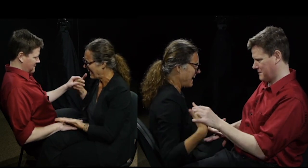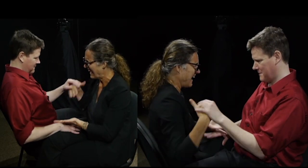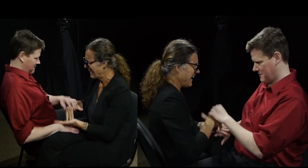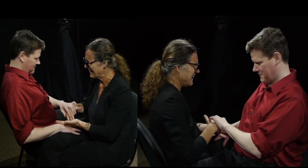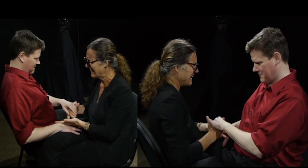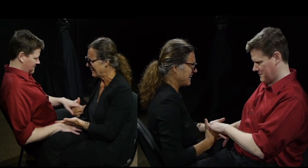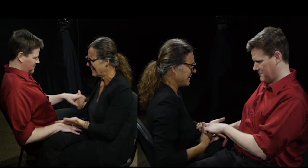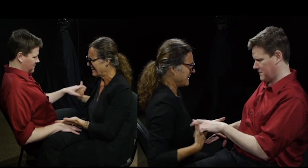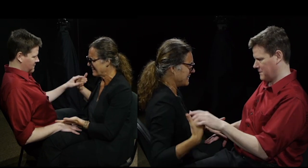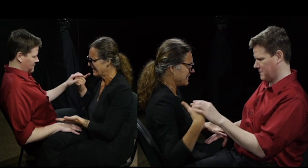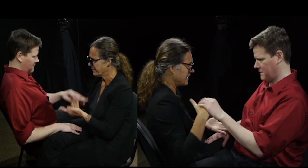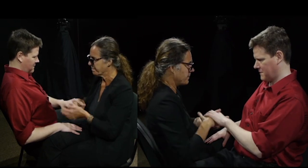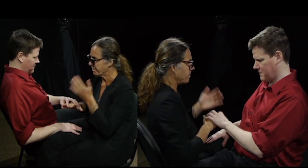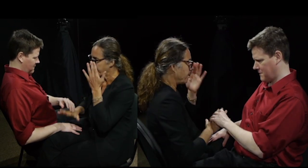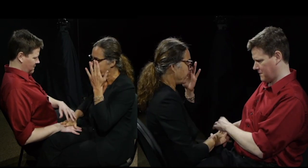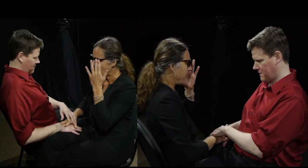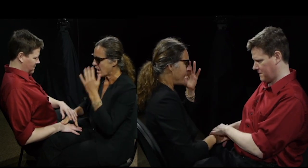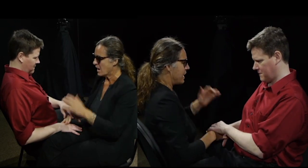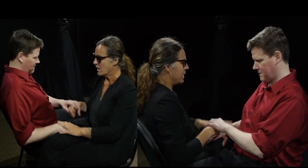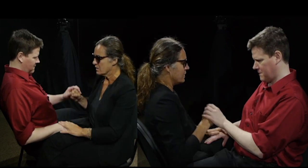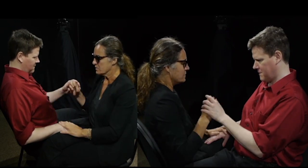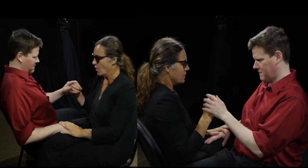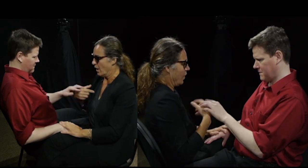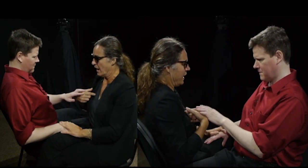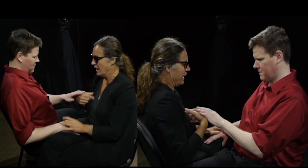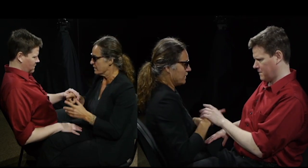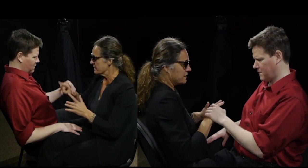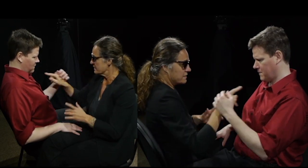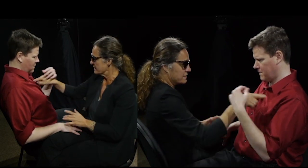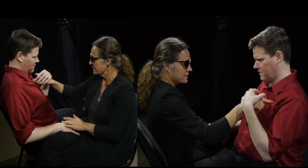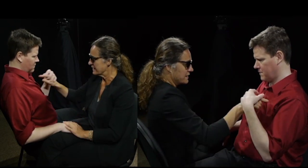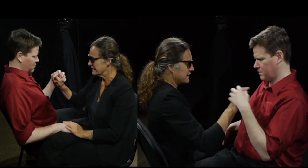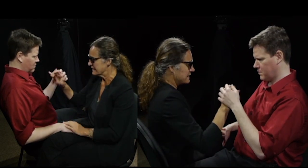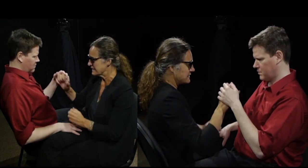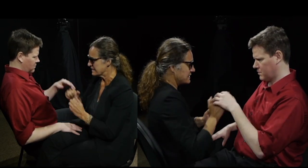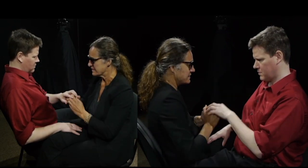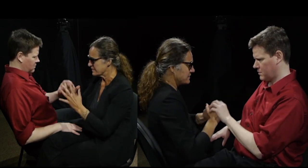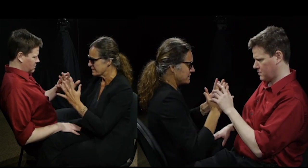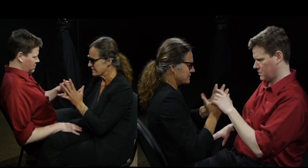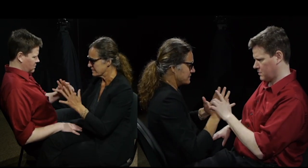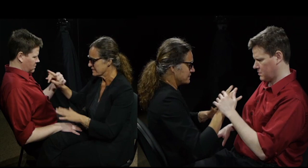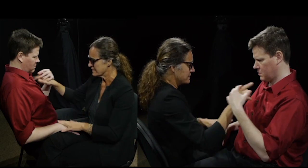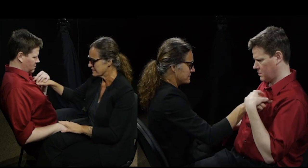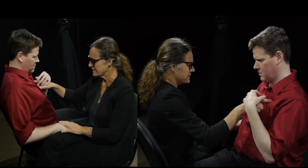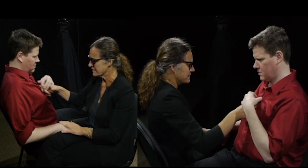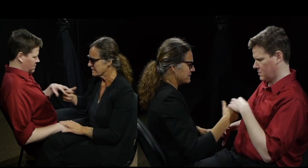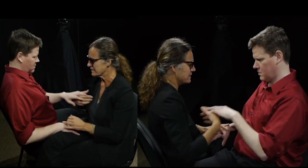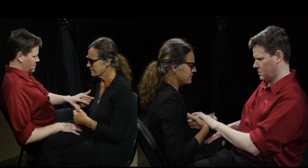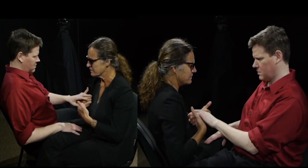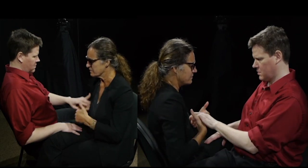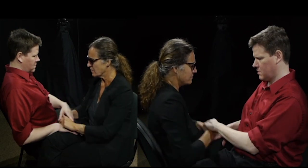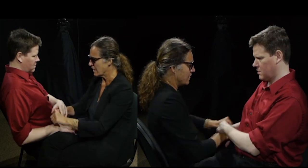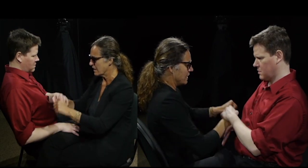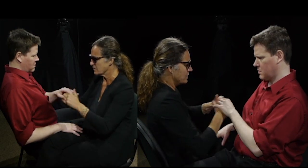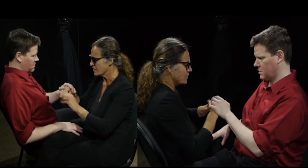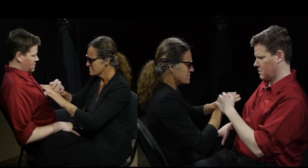in the Vocational Rehabilitation system, teachers of DeafBlind children, colleges working with DeafBlind students, to no avail. Within these systems